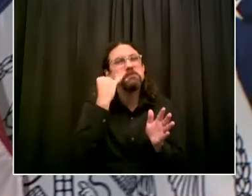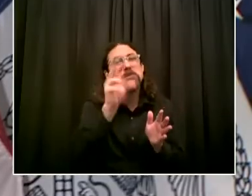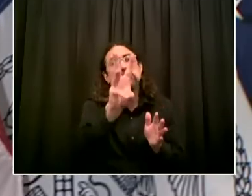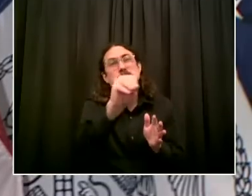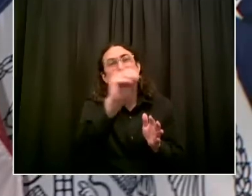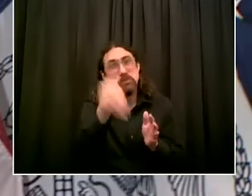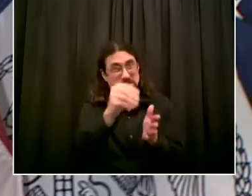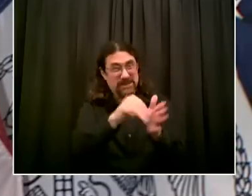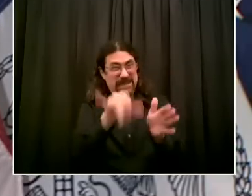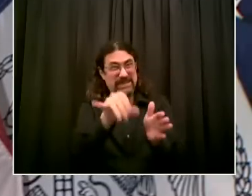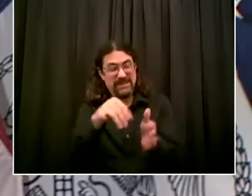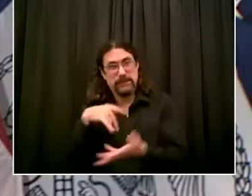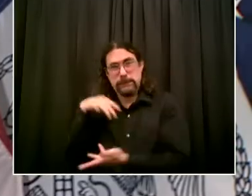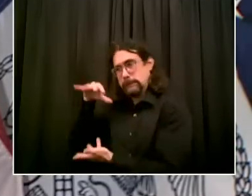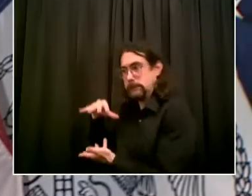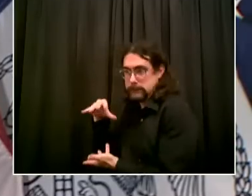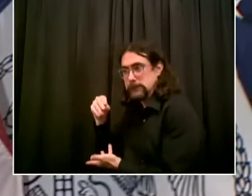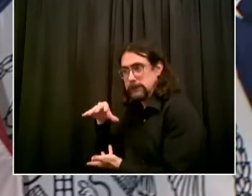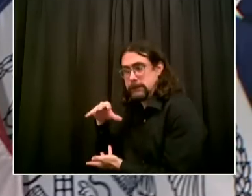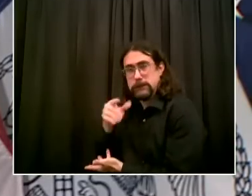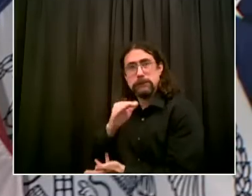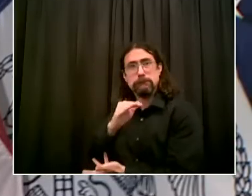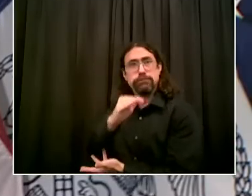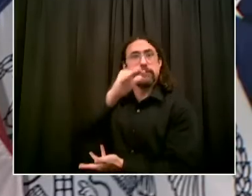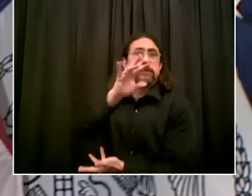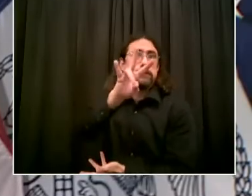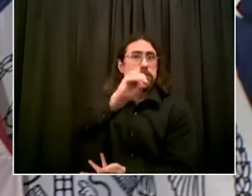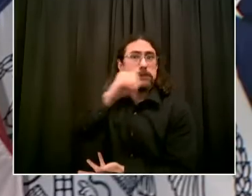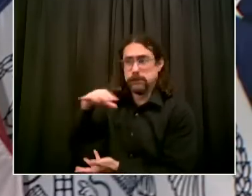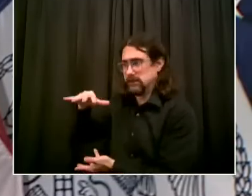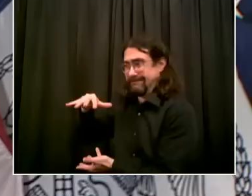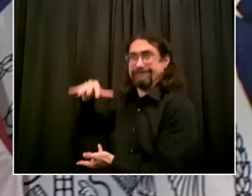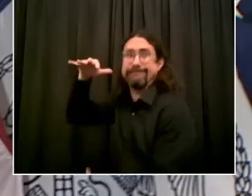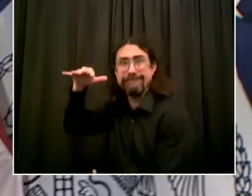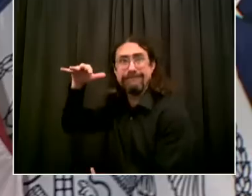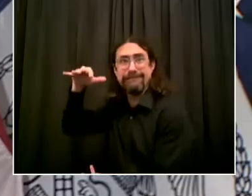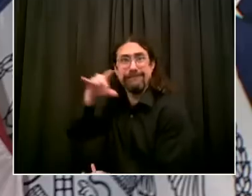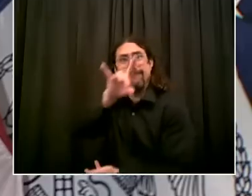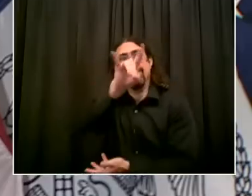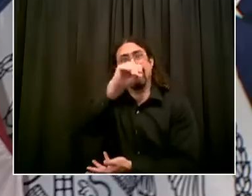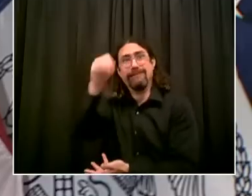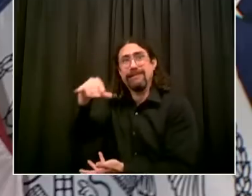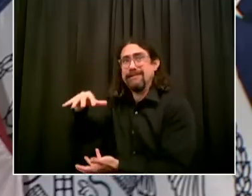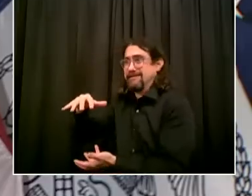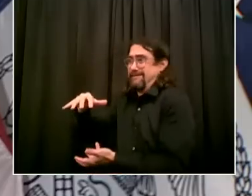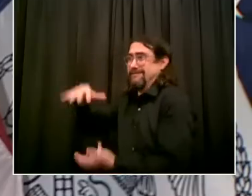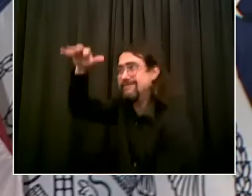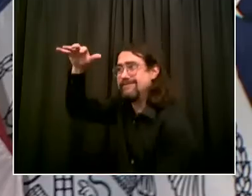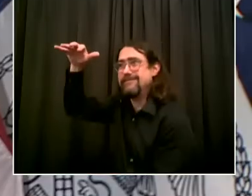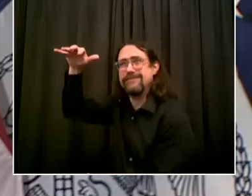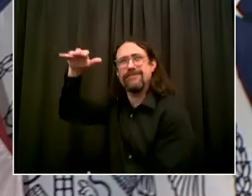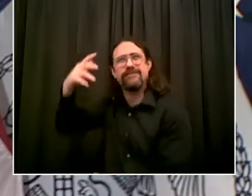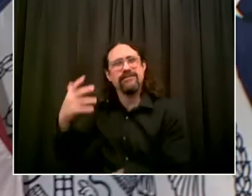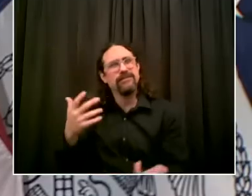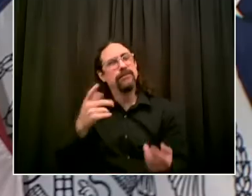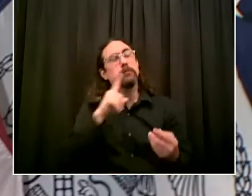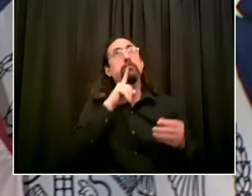OPPORTUNITY TO GET OUR FAIR SHARE OF RESOURCES. EVERYONE, LPEASE, THIS IS A PIVOTAL MOMENT. WE NEED EVERYONE